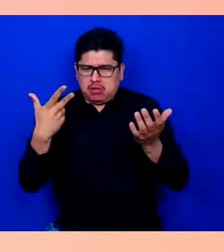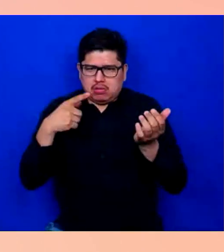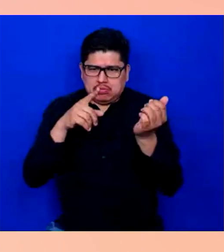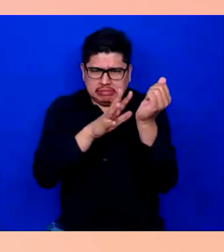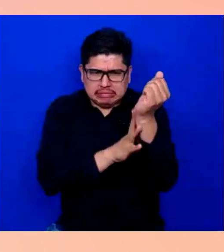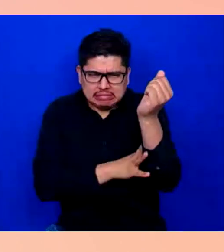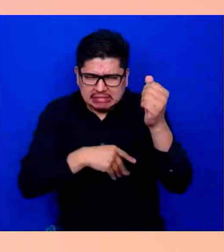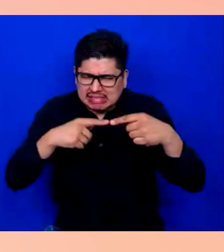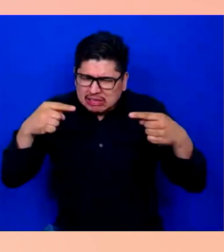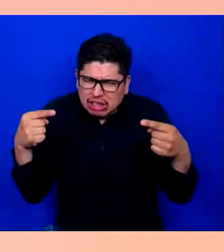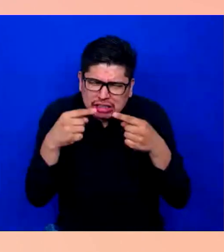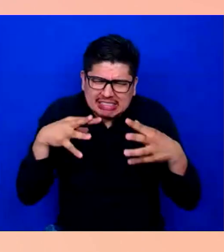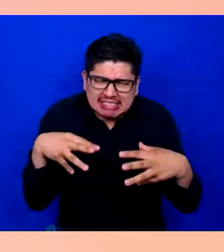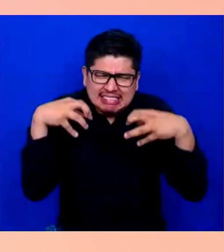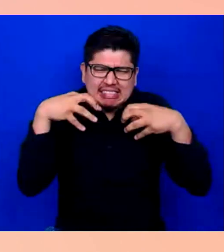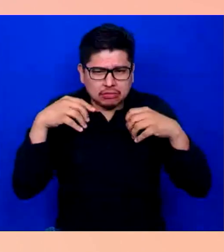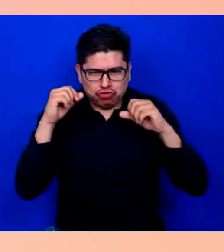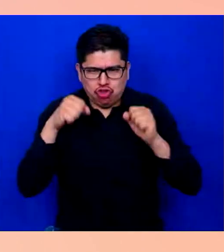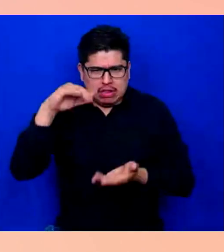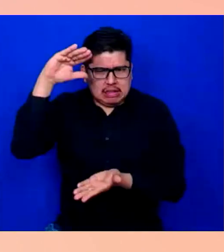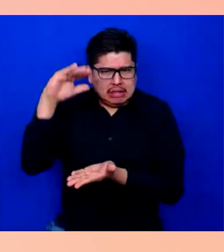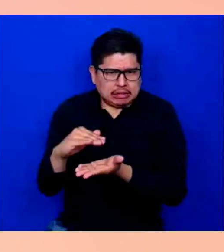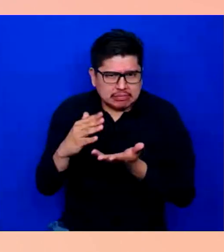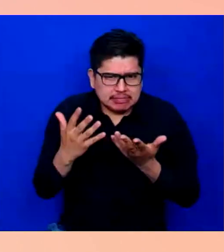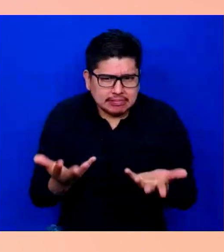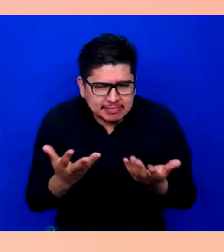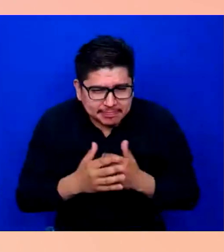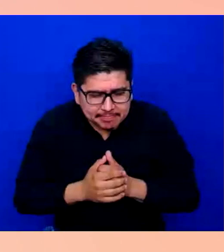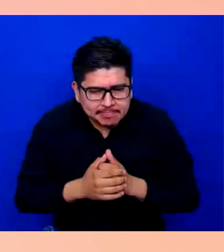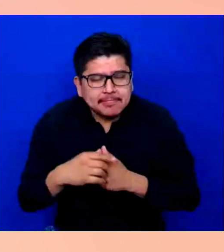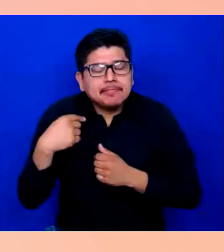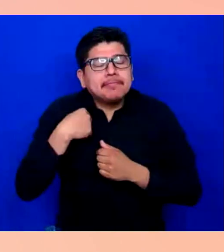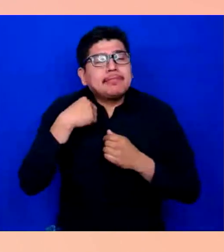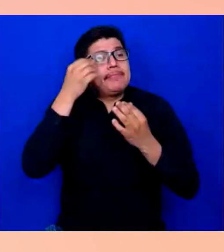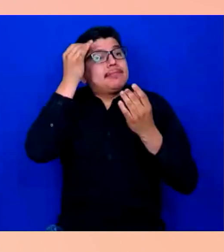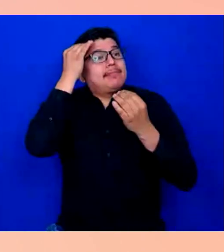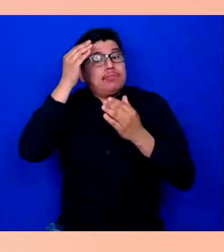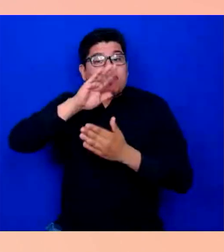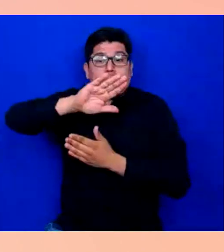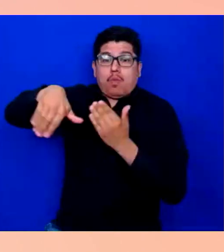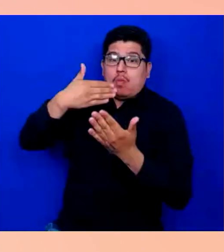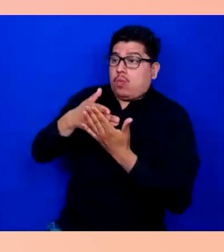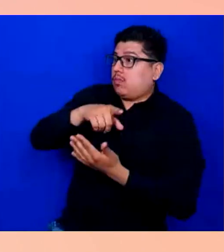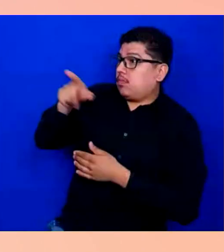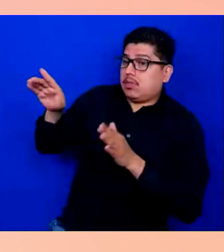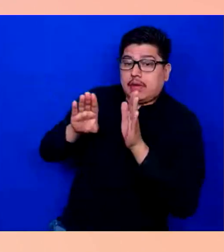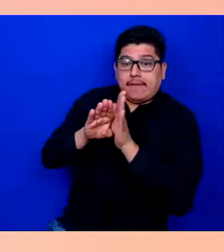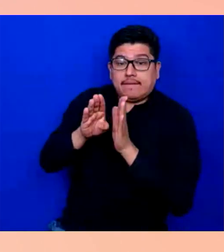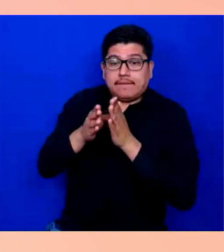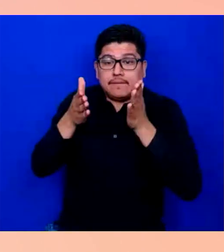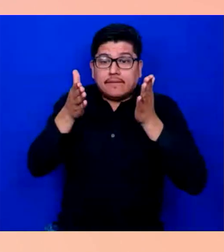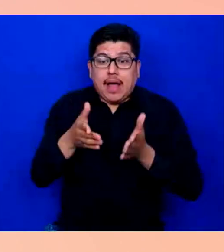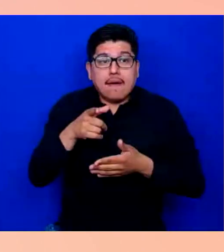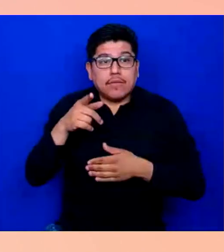When I think of all the developers using Visual Studio and how many billions of gestures are being saved by this,